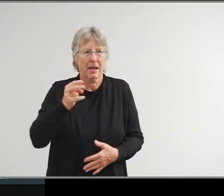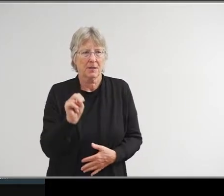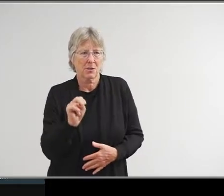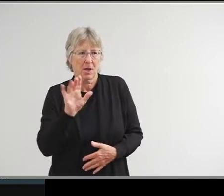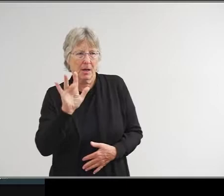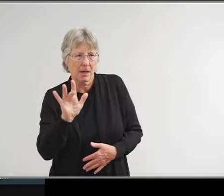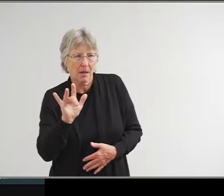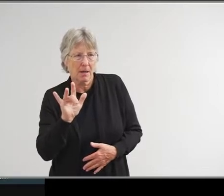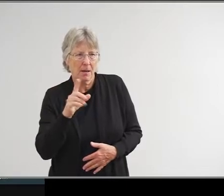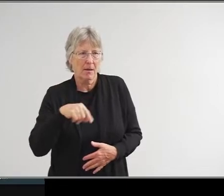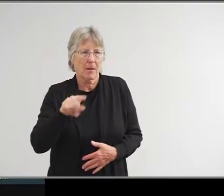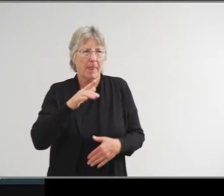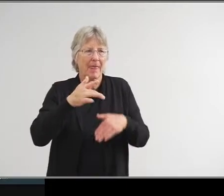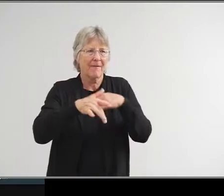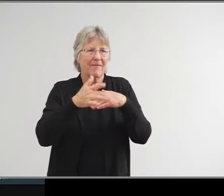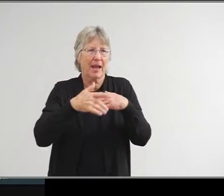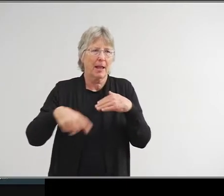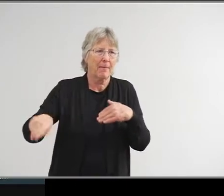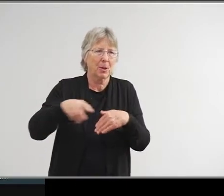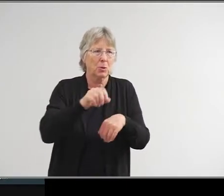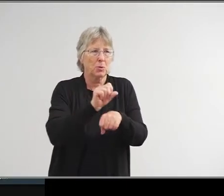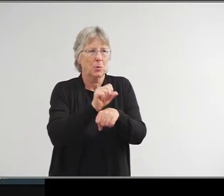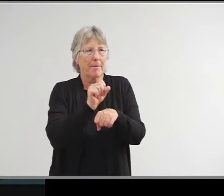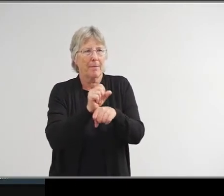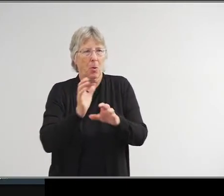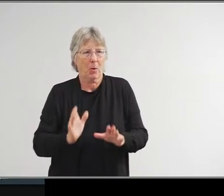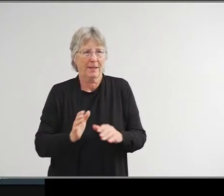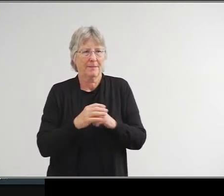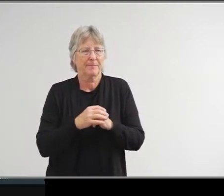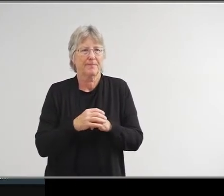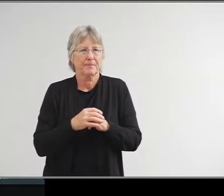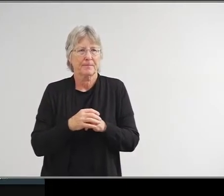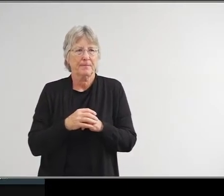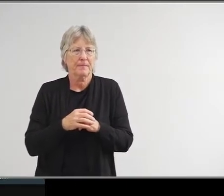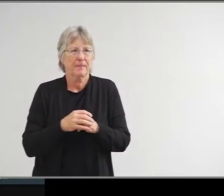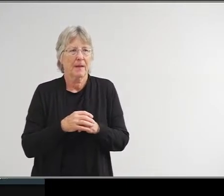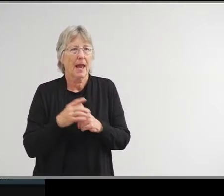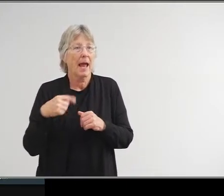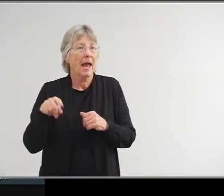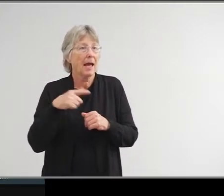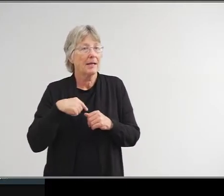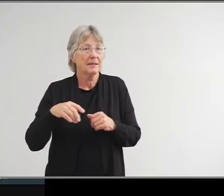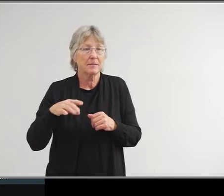we'll be available to our employees. So as has been communicated in our school